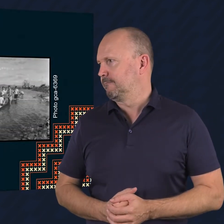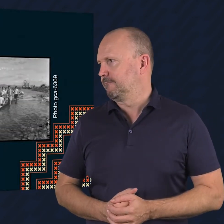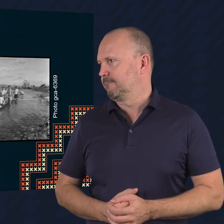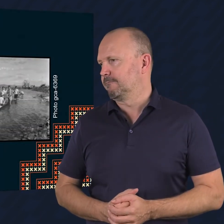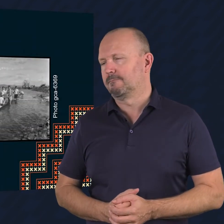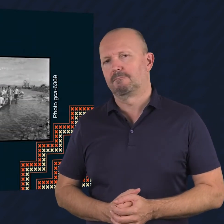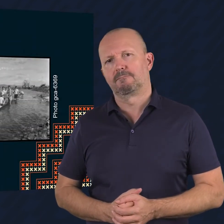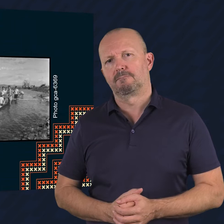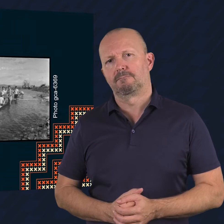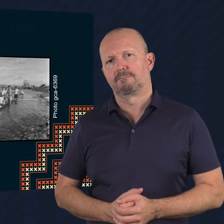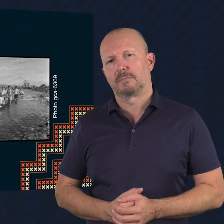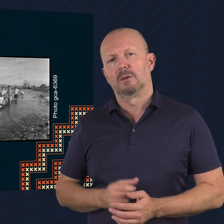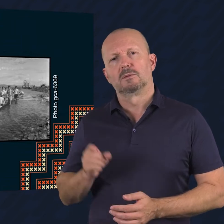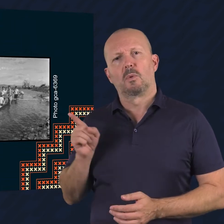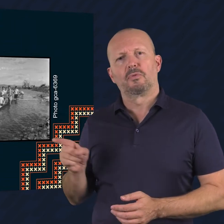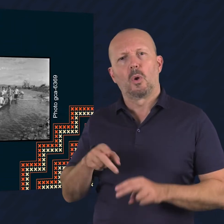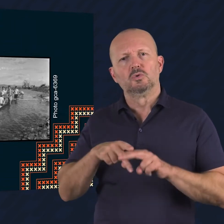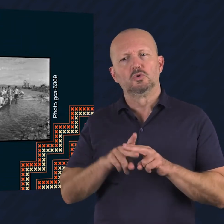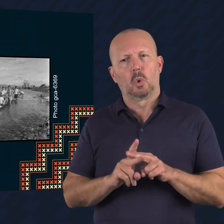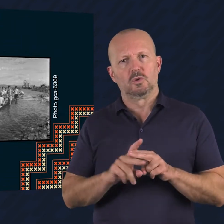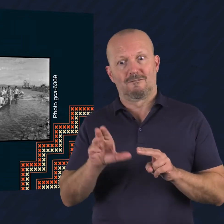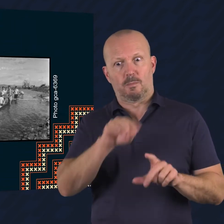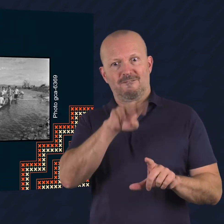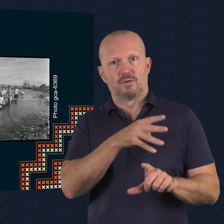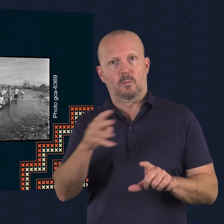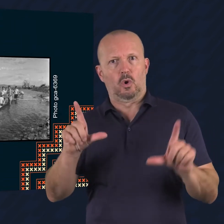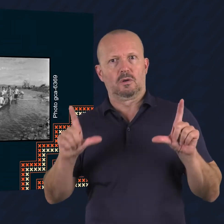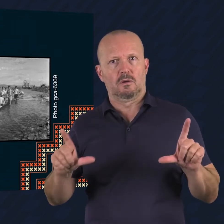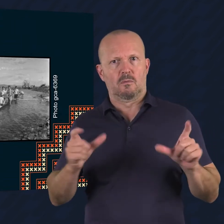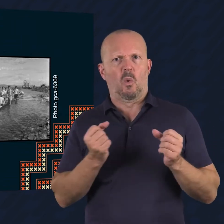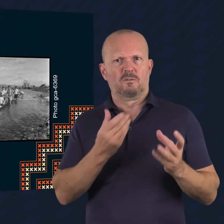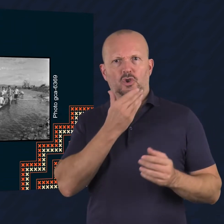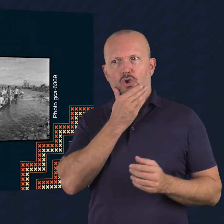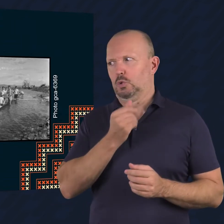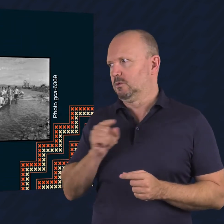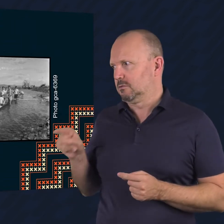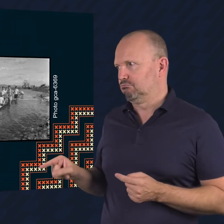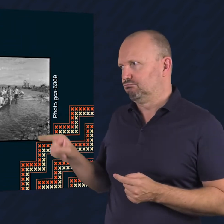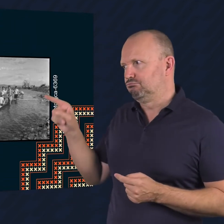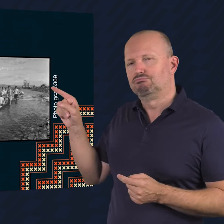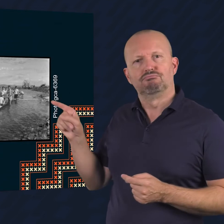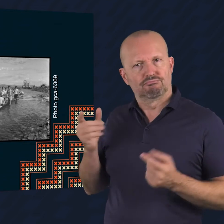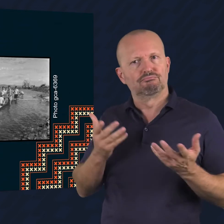These are the tools that are often used from that framework and they characterise much of our online access practice